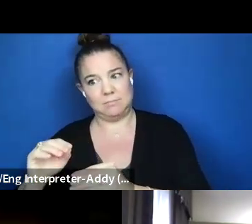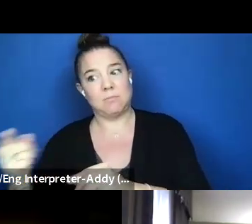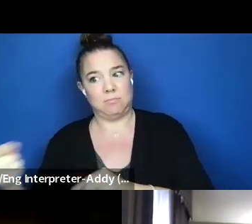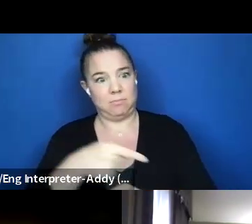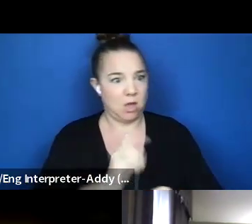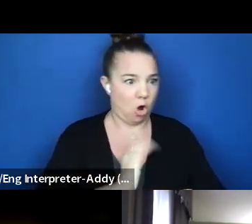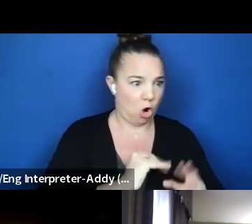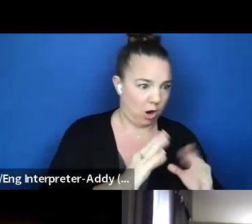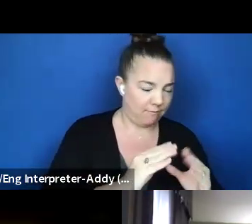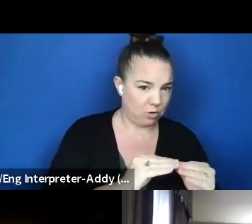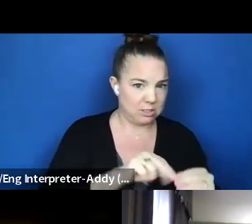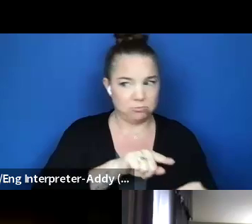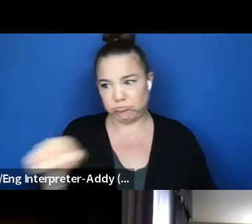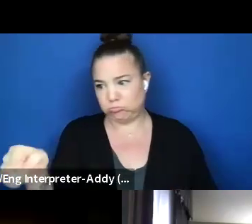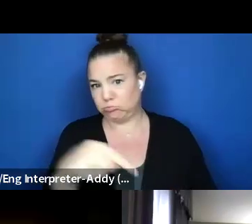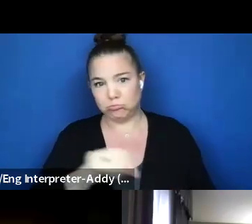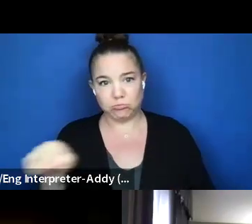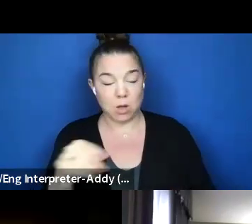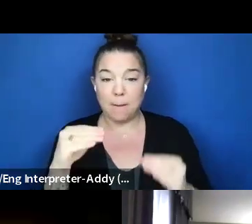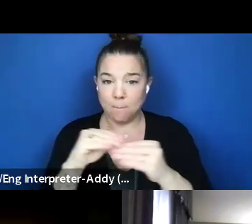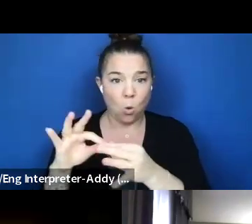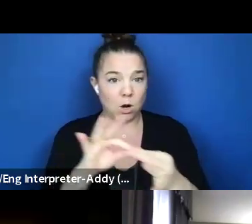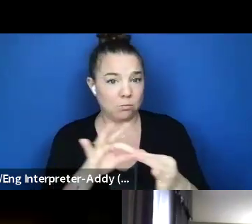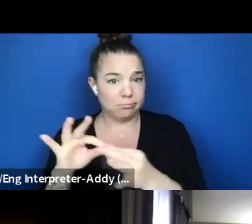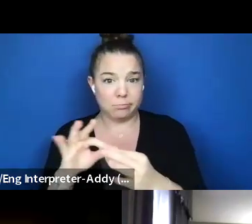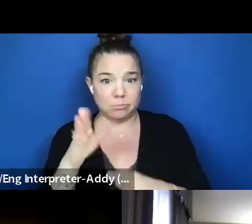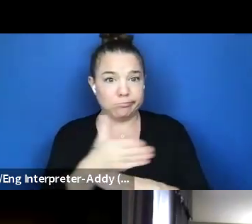Elissa w/ APRIL: can more coordination happen? Absolutely.